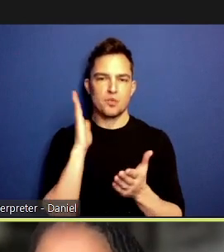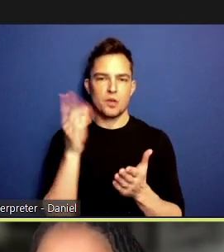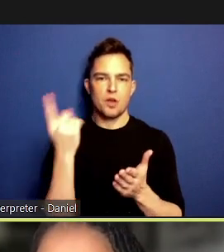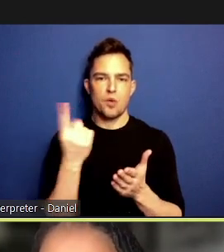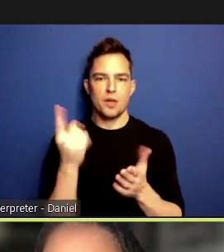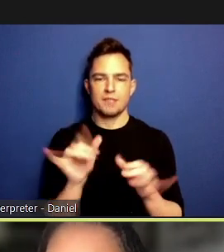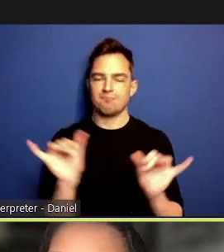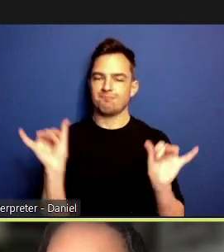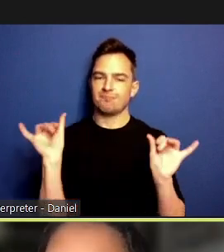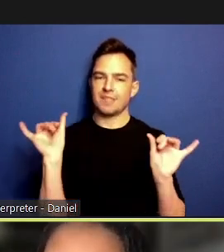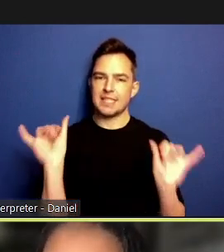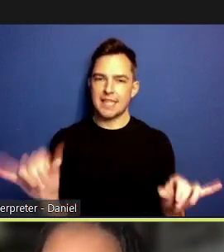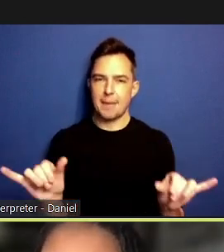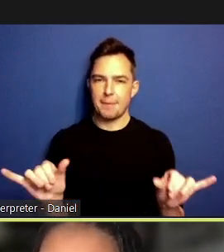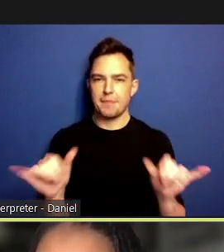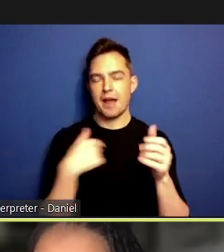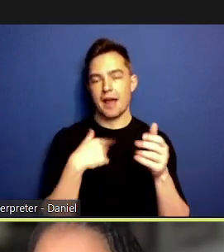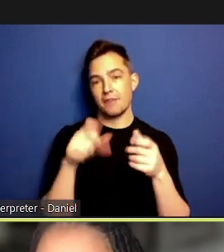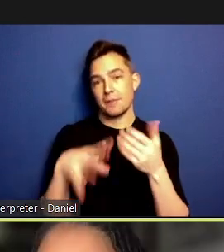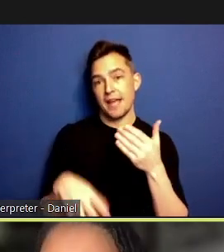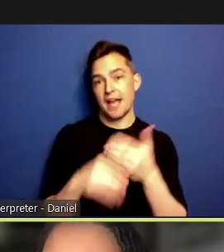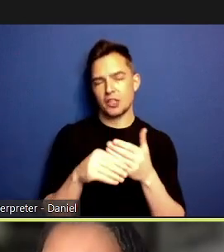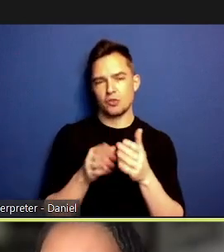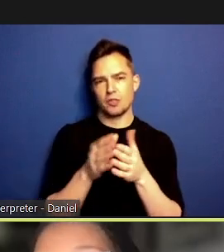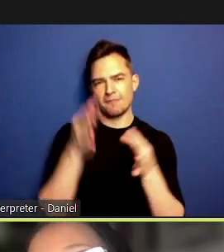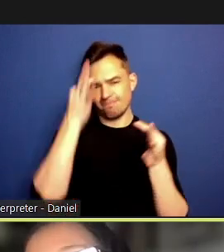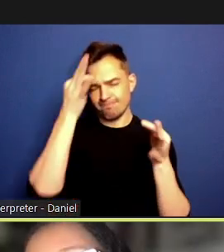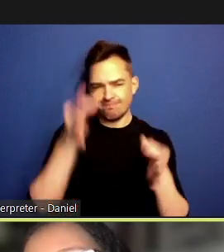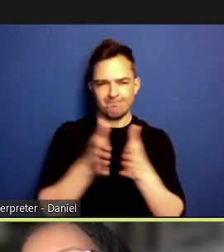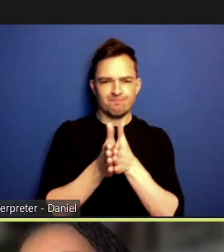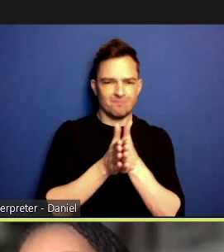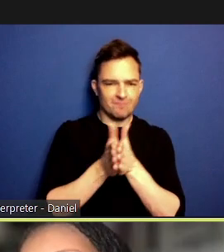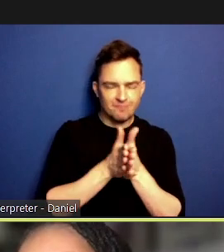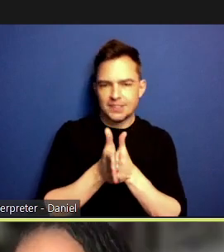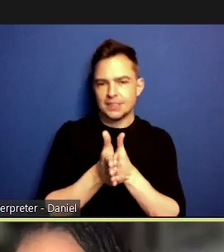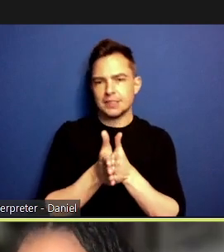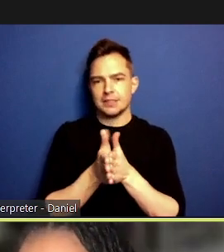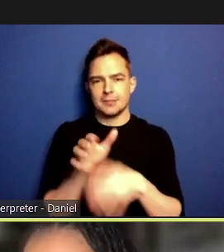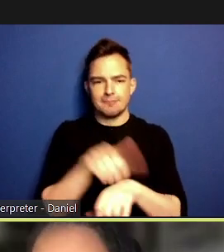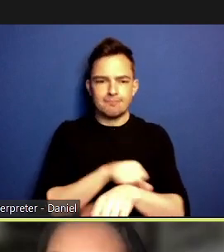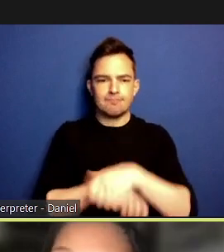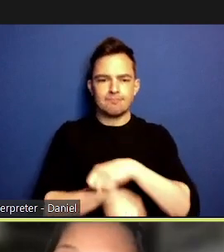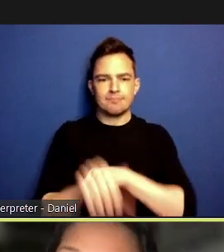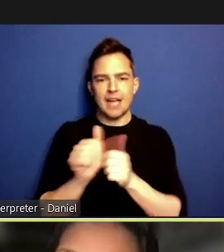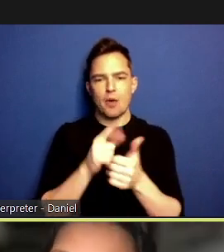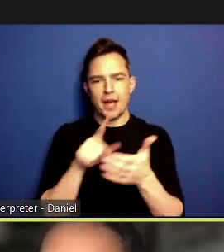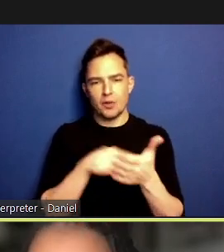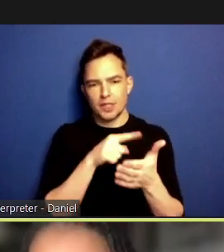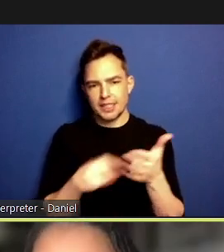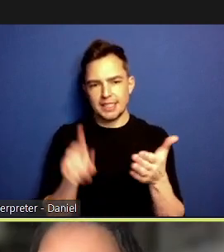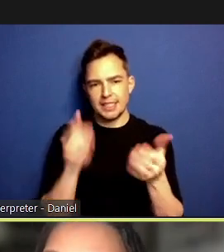right? I have to be extra vigilant in the ways that I critique data and how it is produced